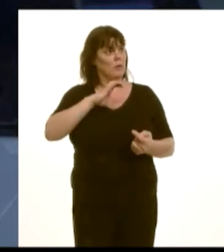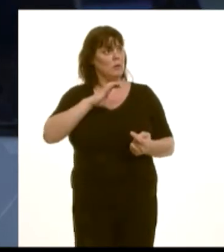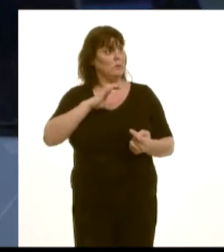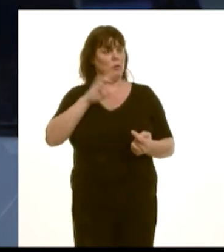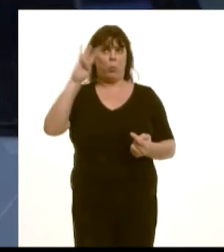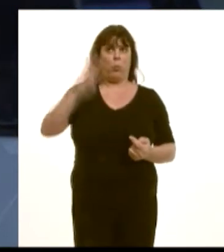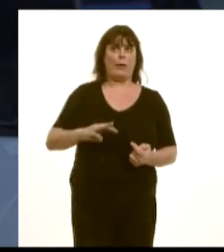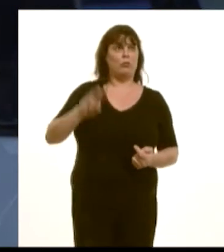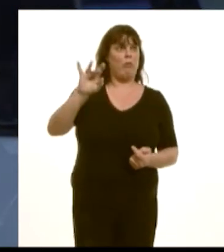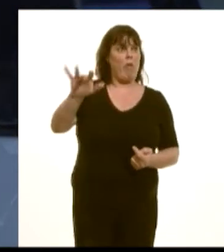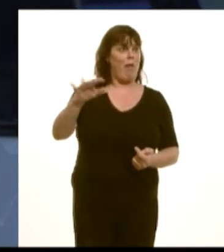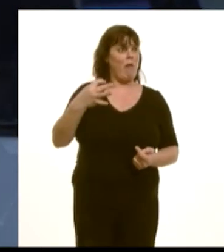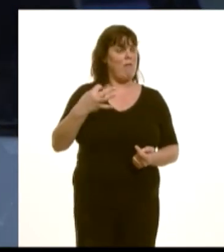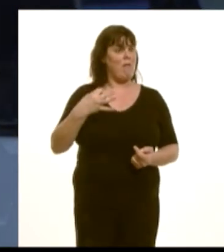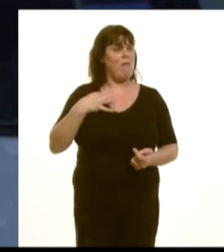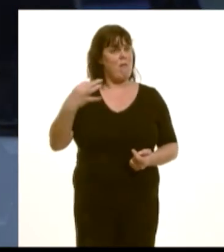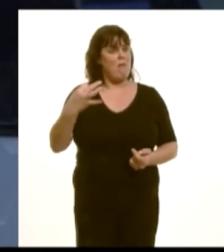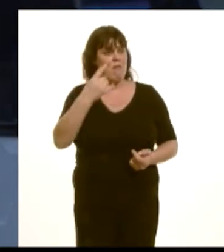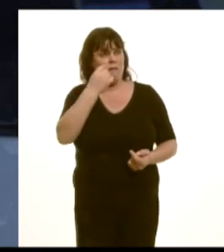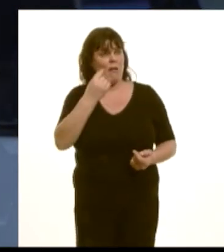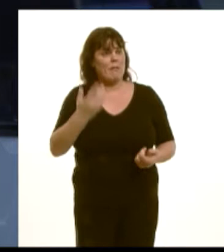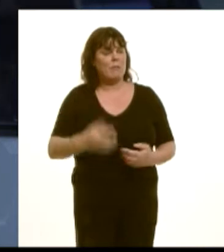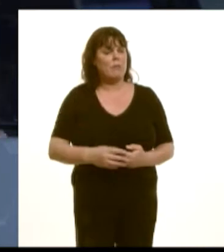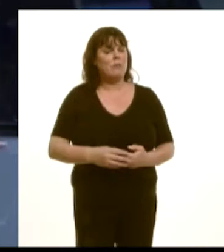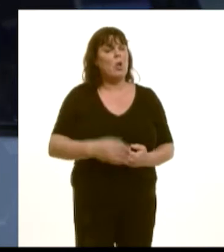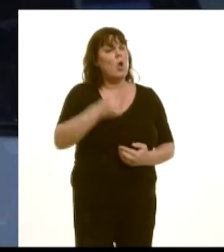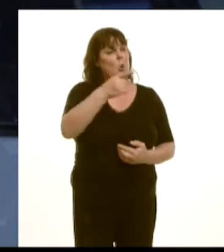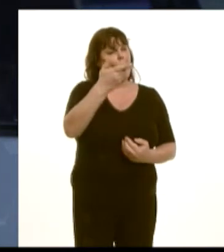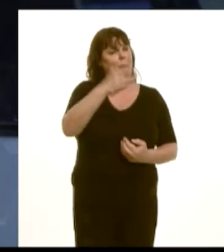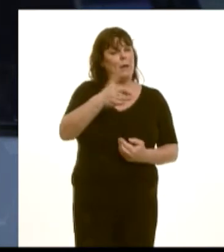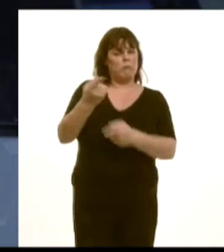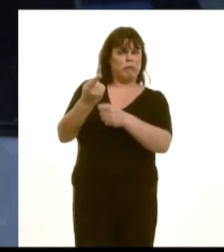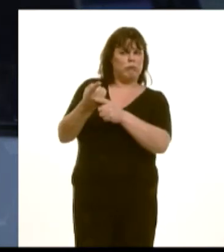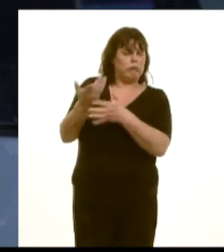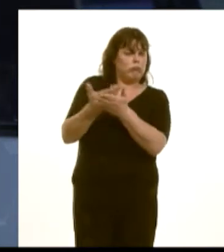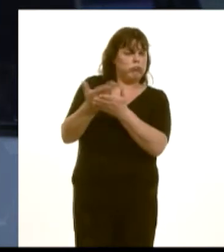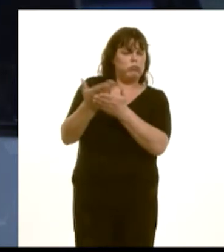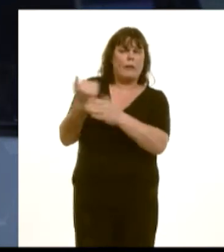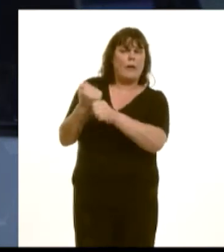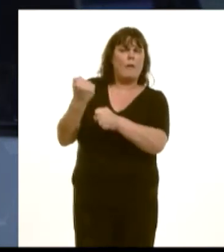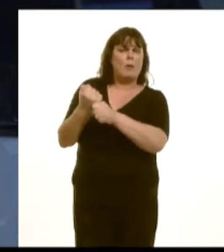you had with the Government on the names of specific people who do not have any conflict